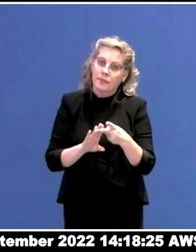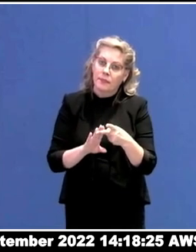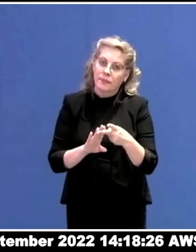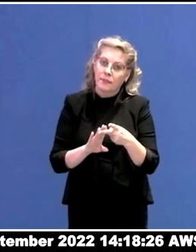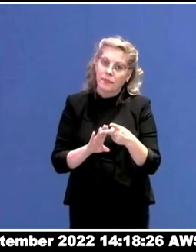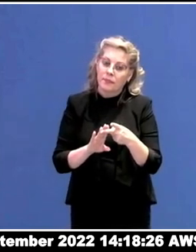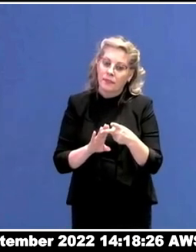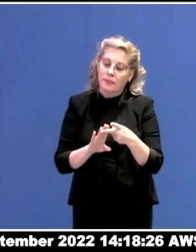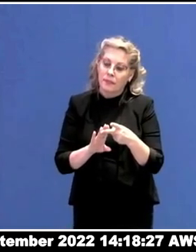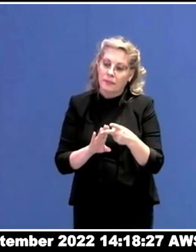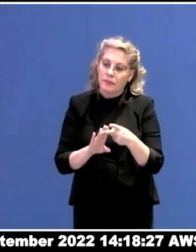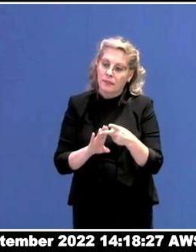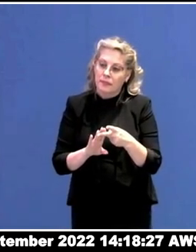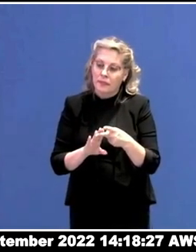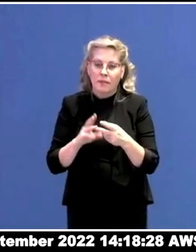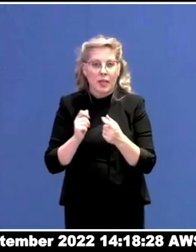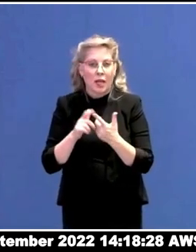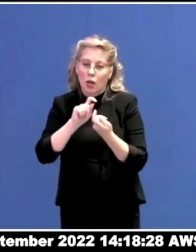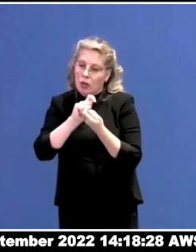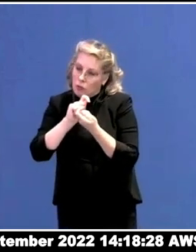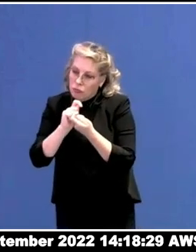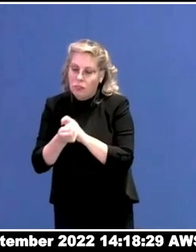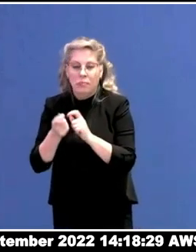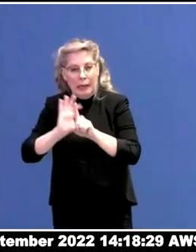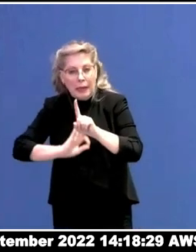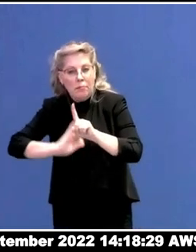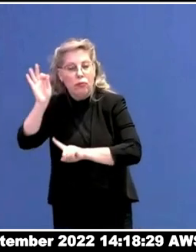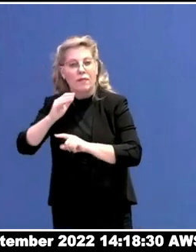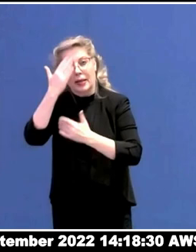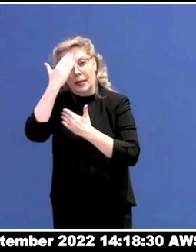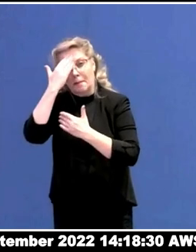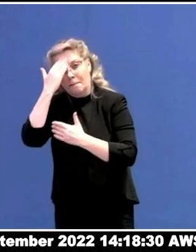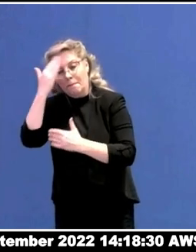reforming mental health services in prison, as I said, for them to be delivered by the